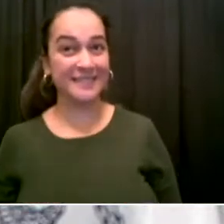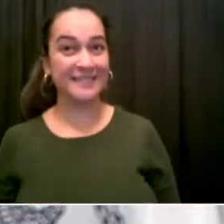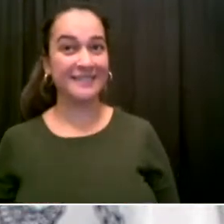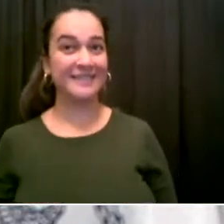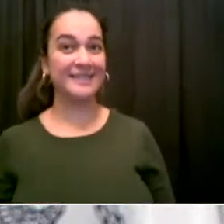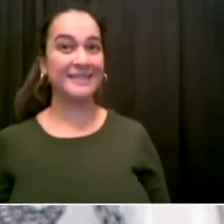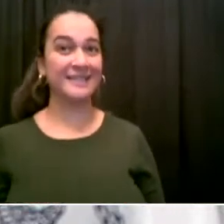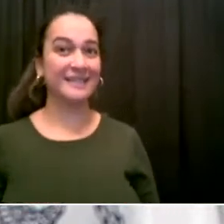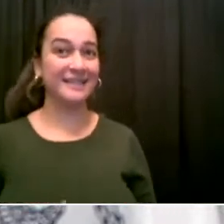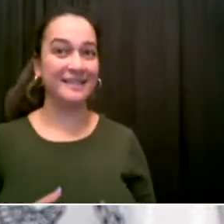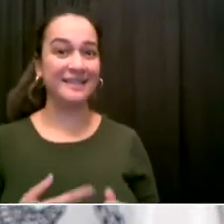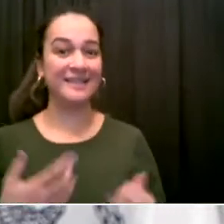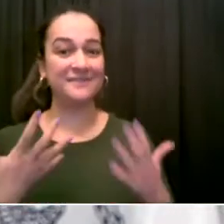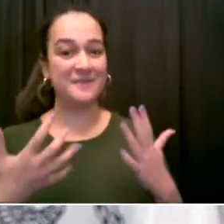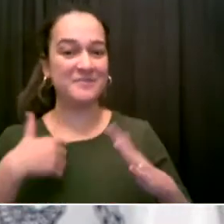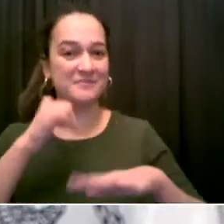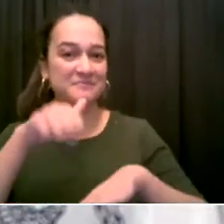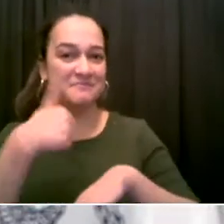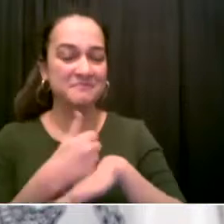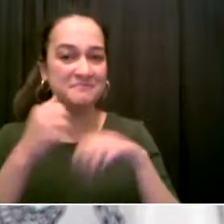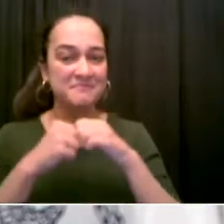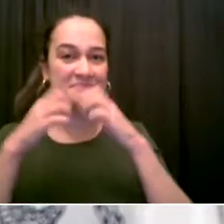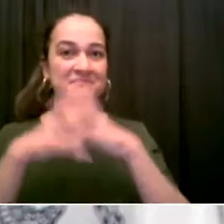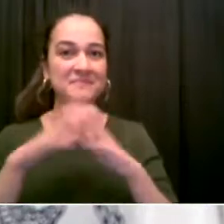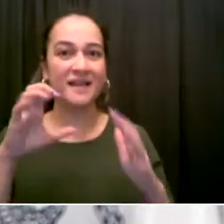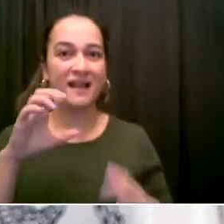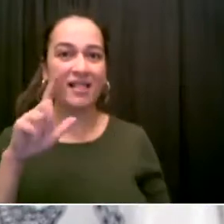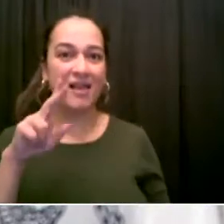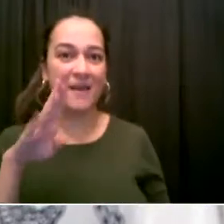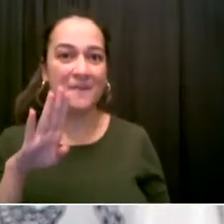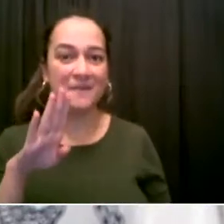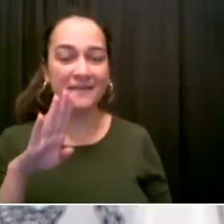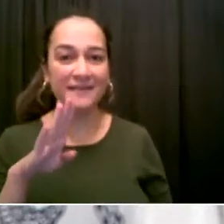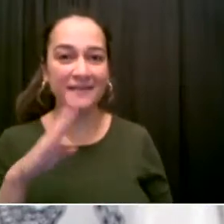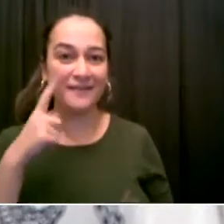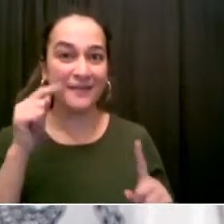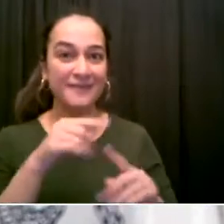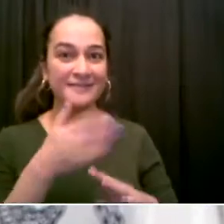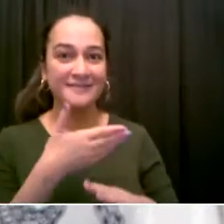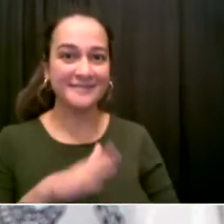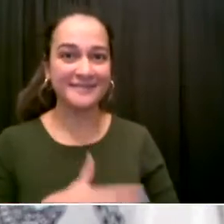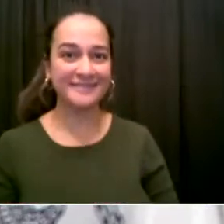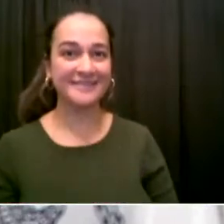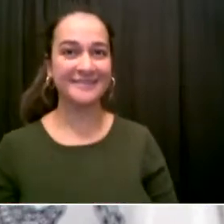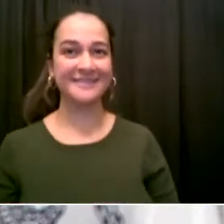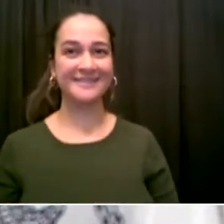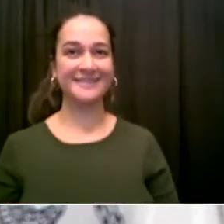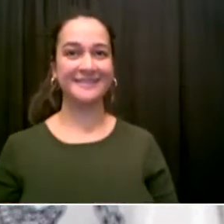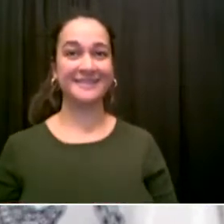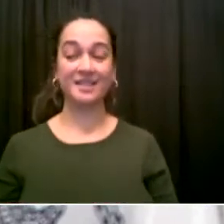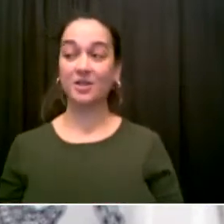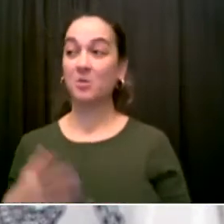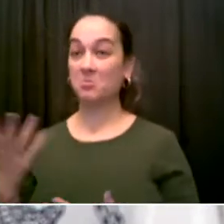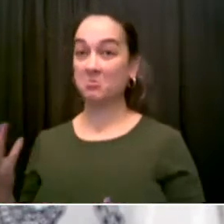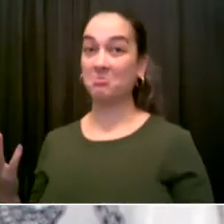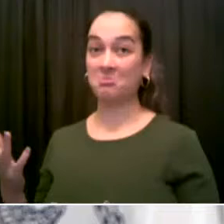HENRY, HENRY, LITTLE FROM THE STREET, HERE.